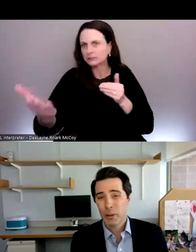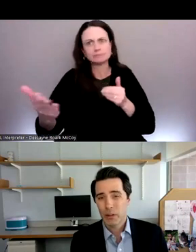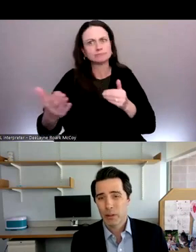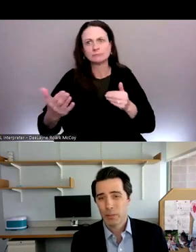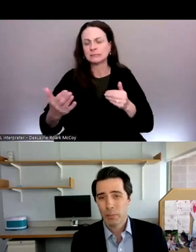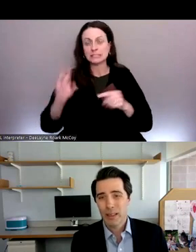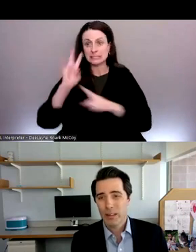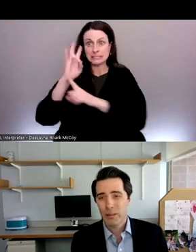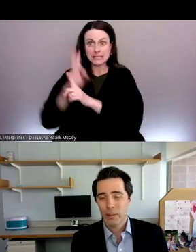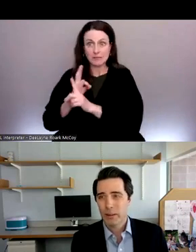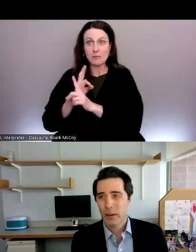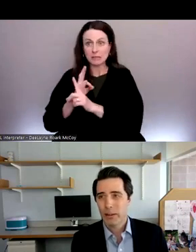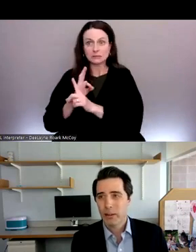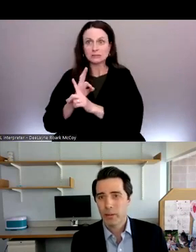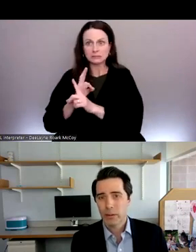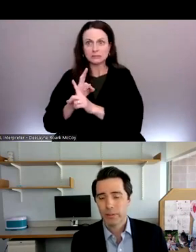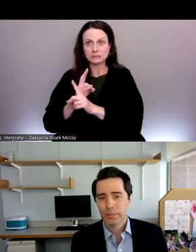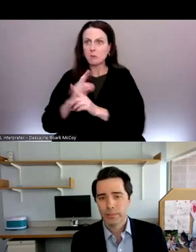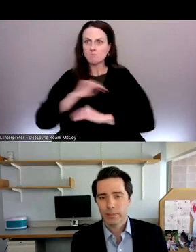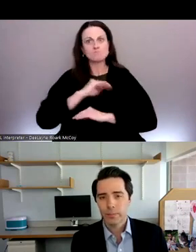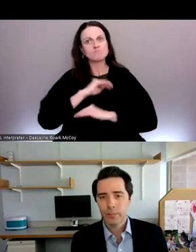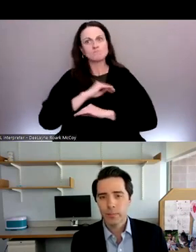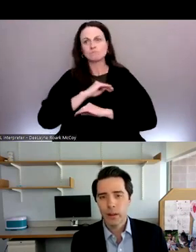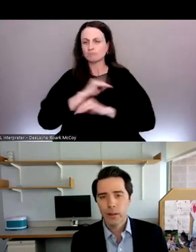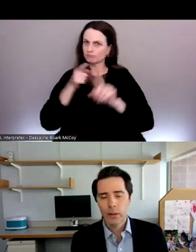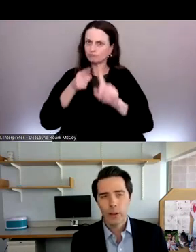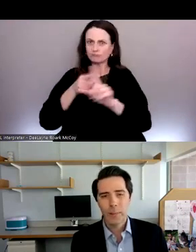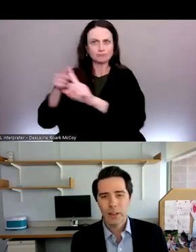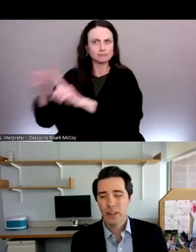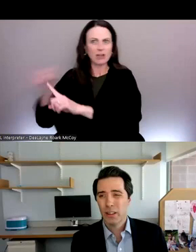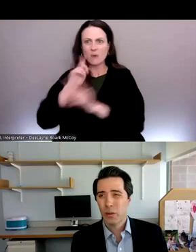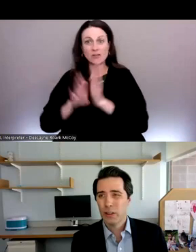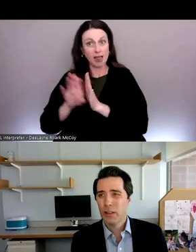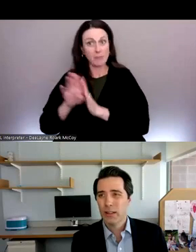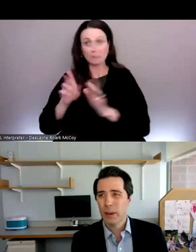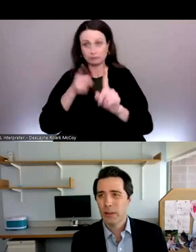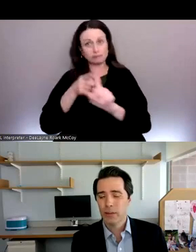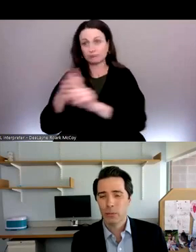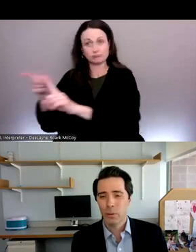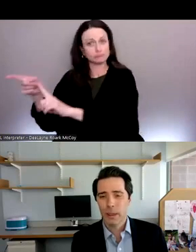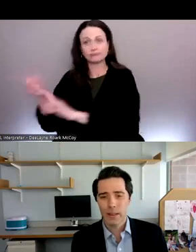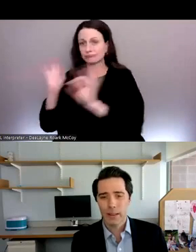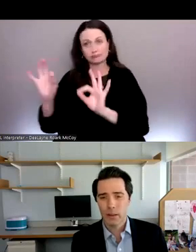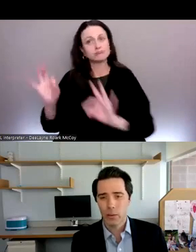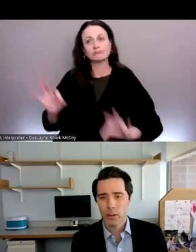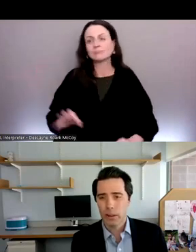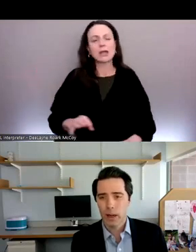months was meeting developmental milestones you can imagine the questions that the